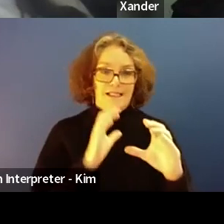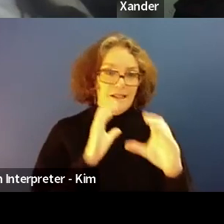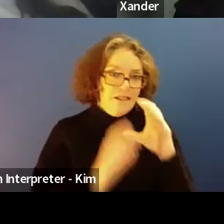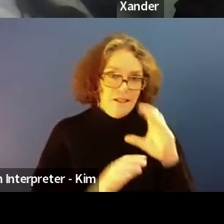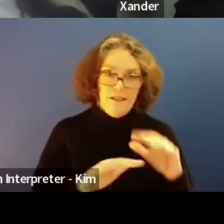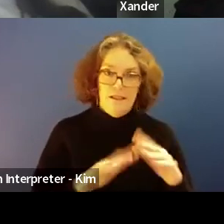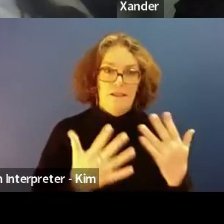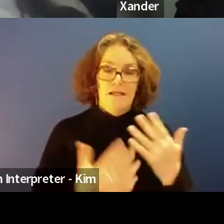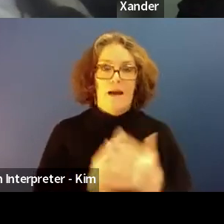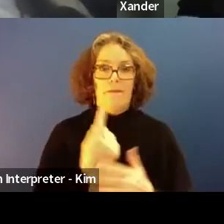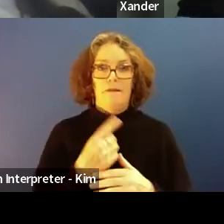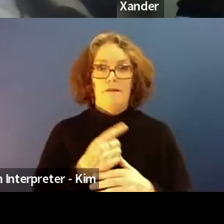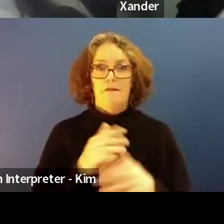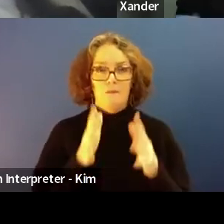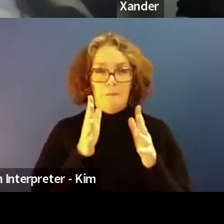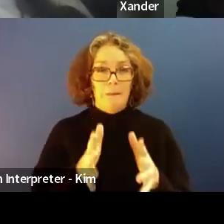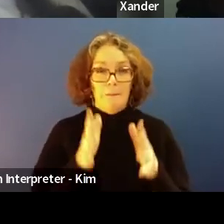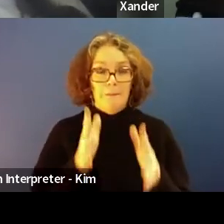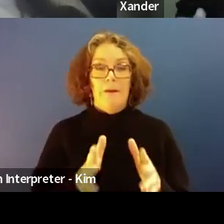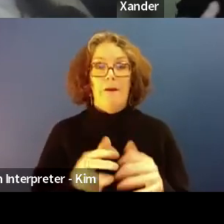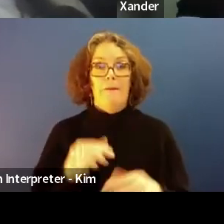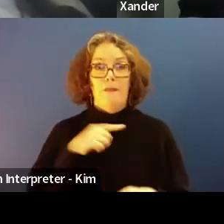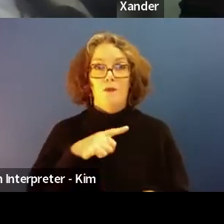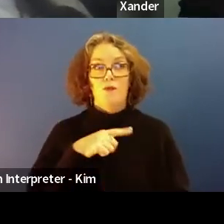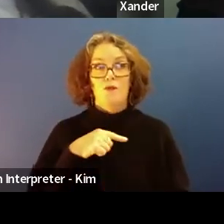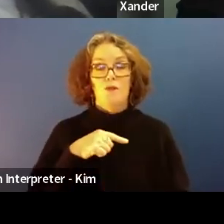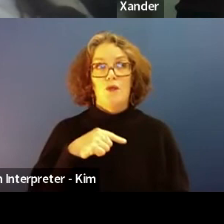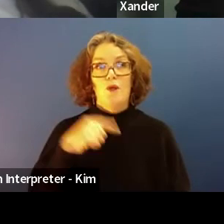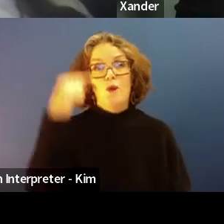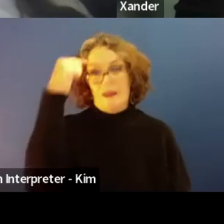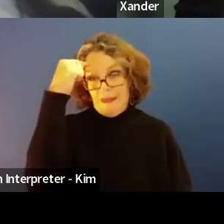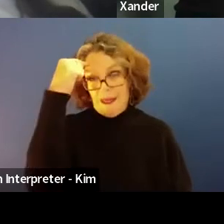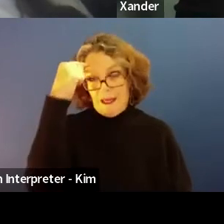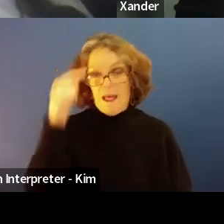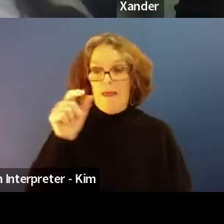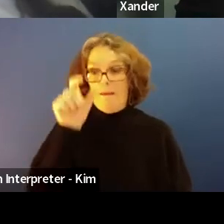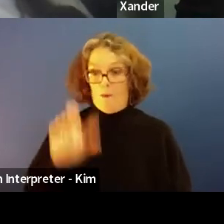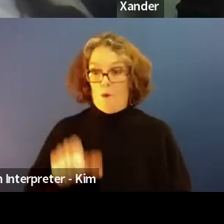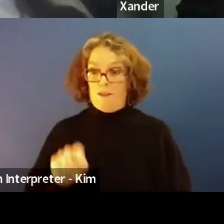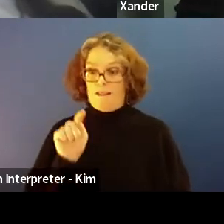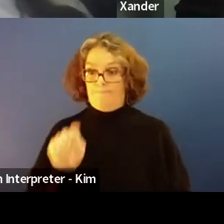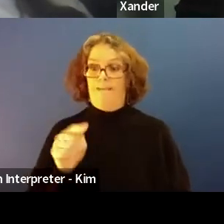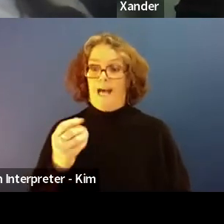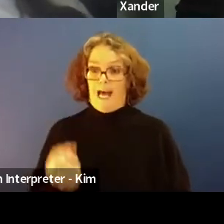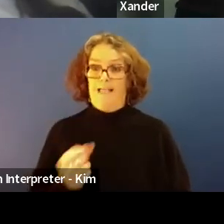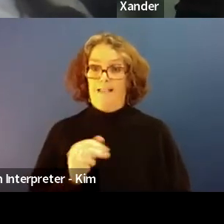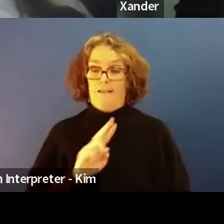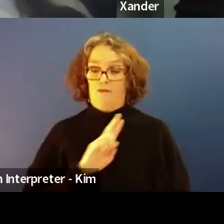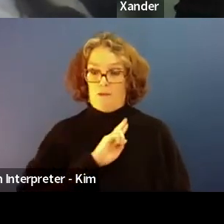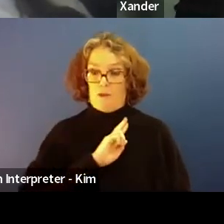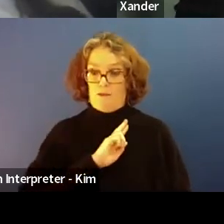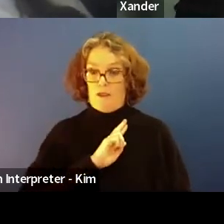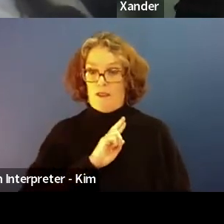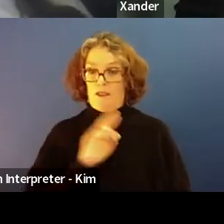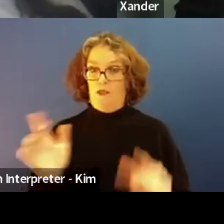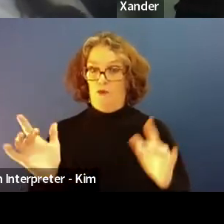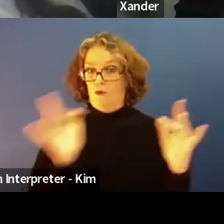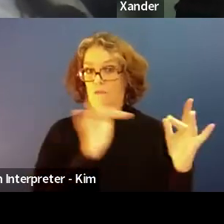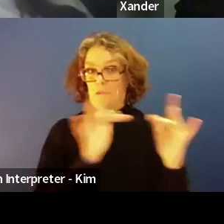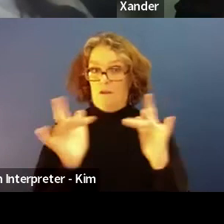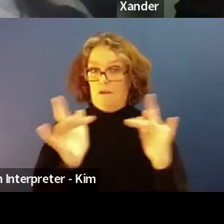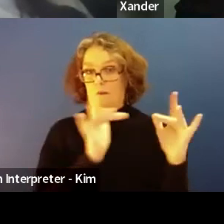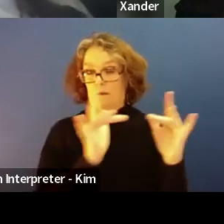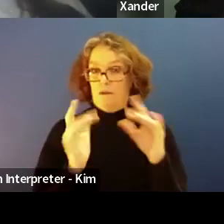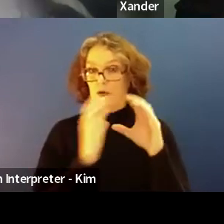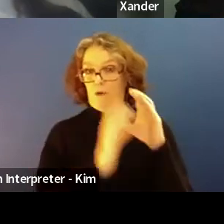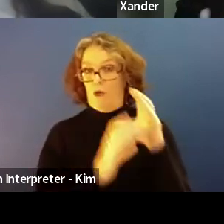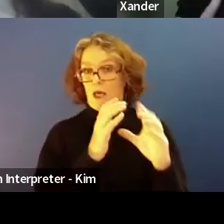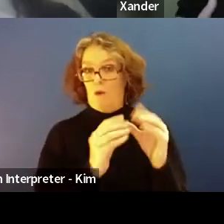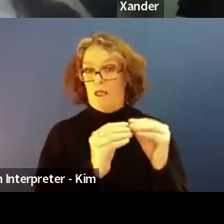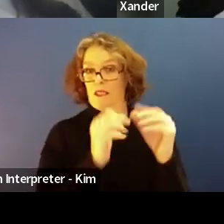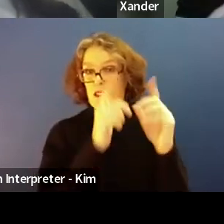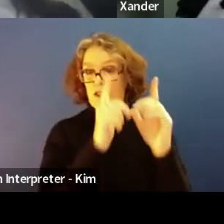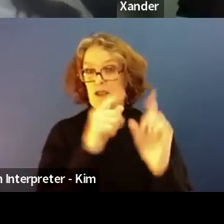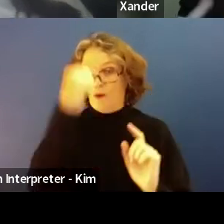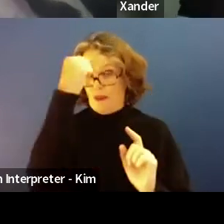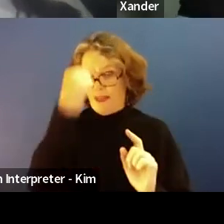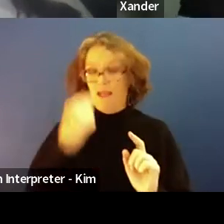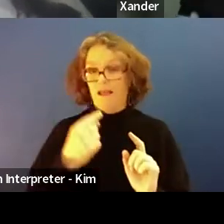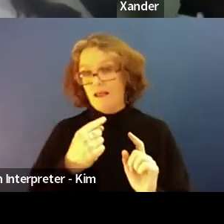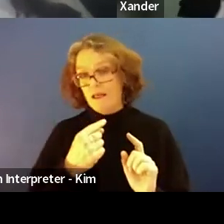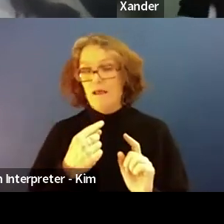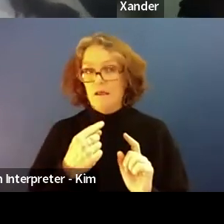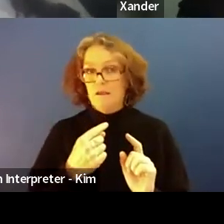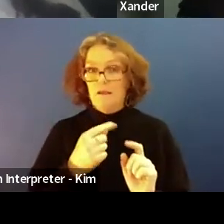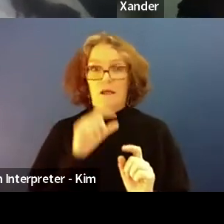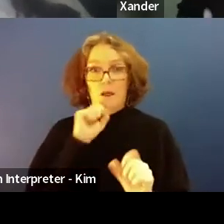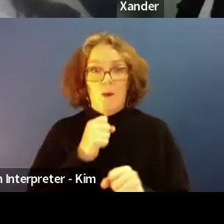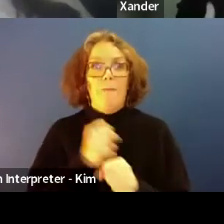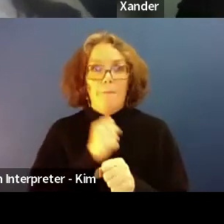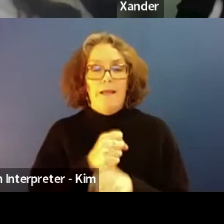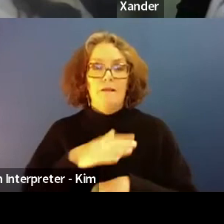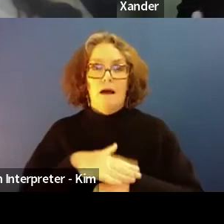Yeah, it was really weird because you'd think the person that's allocated to have that communication with the teacher would both of them would be able to have the time to communicate that.